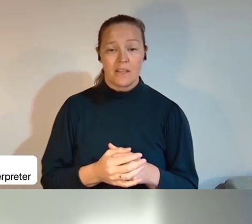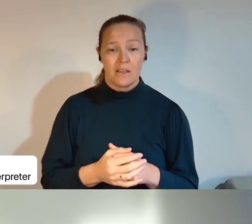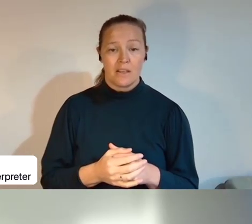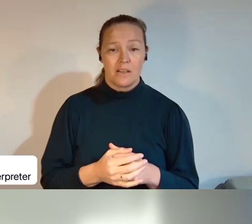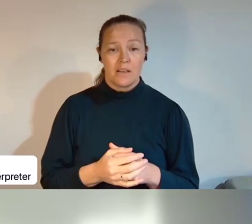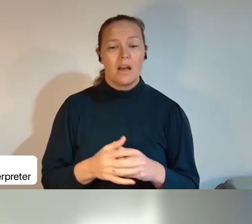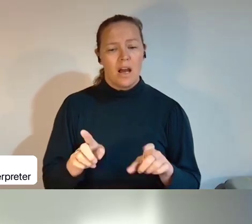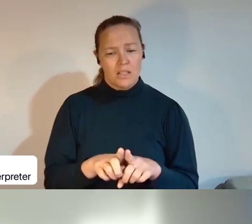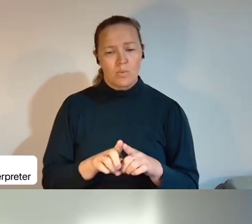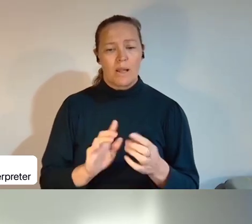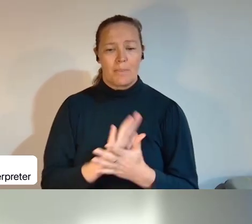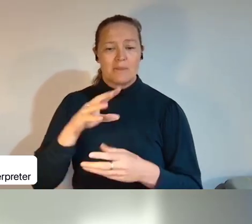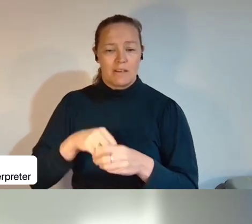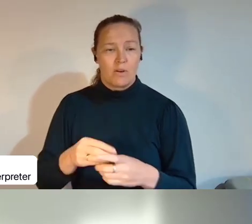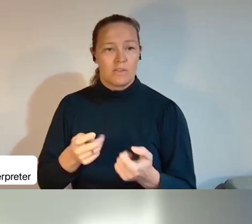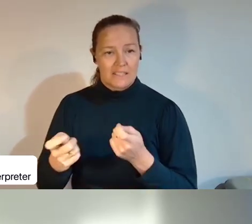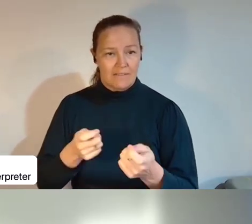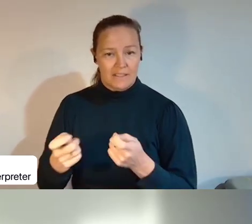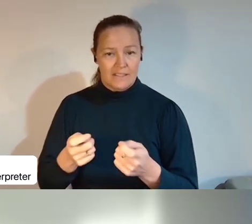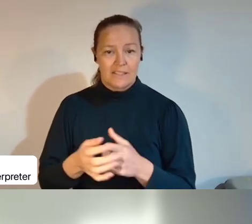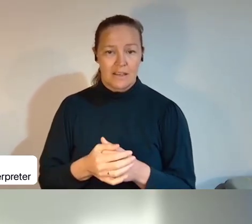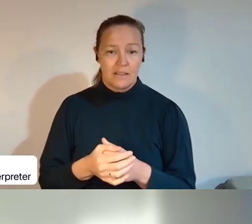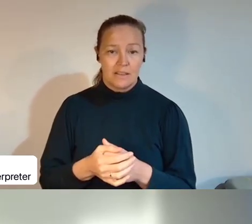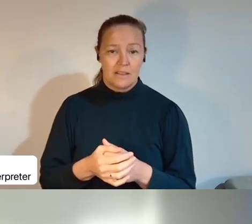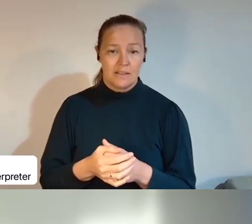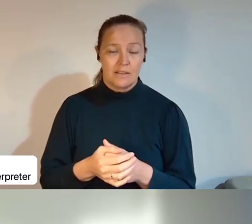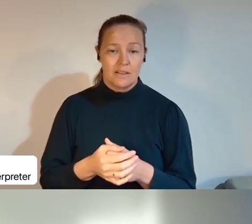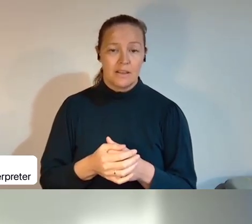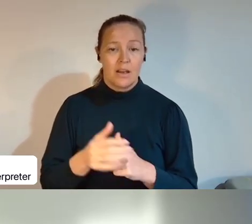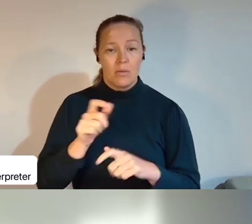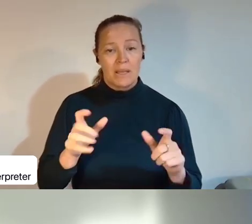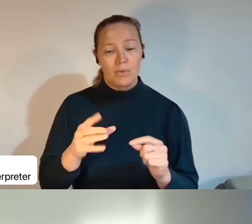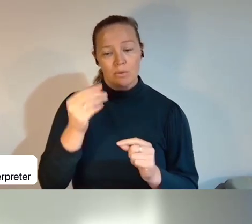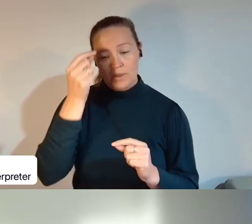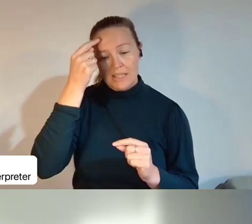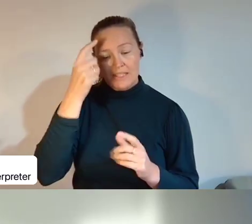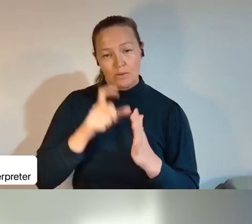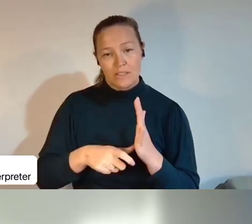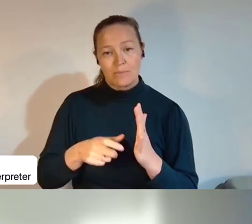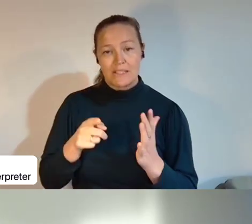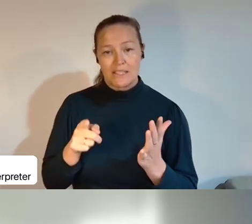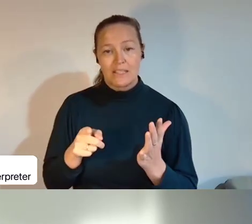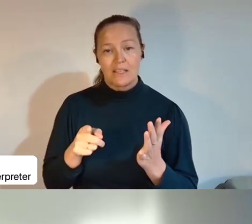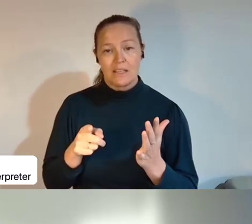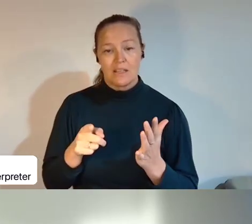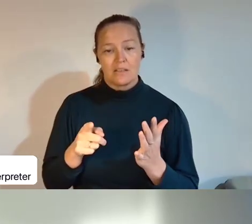in governance. People with intellectual disability remain significantly under represented on boards,